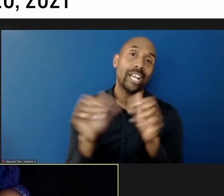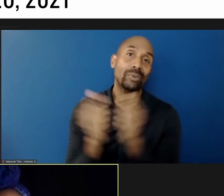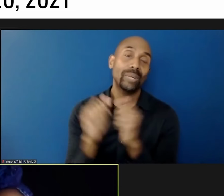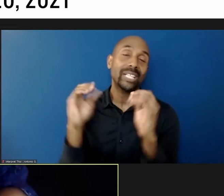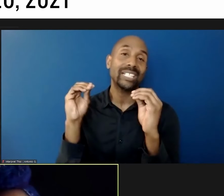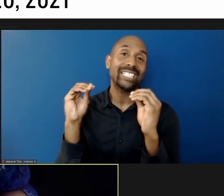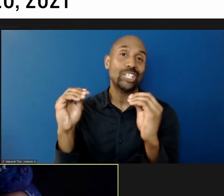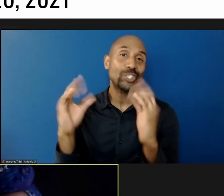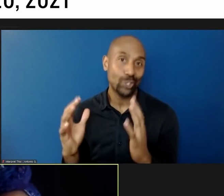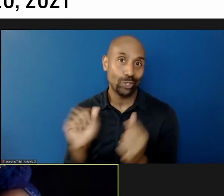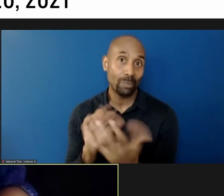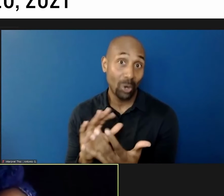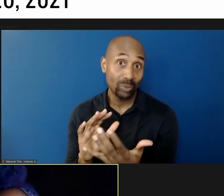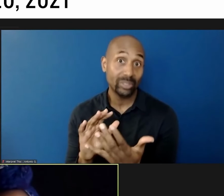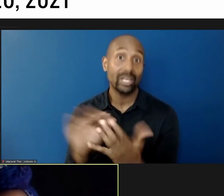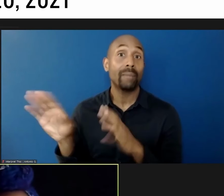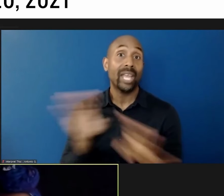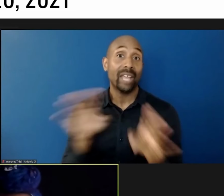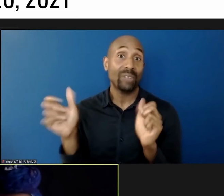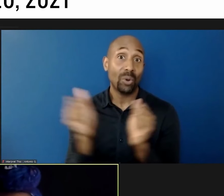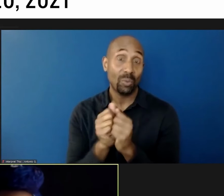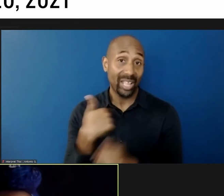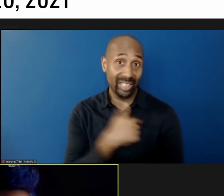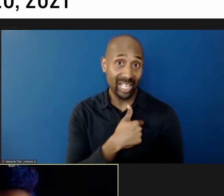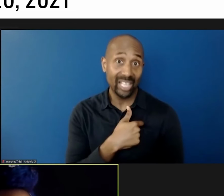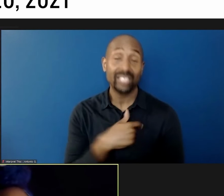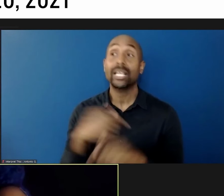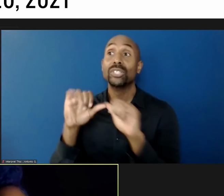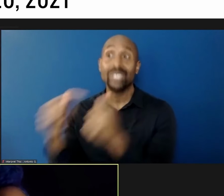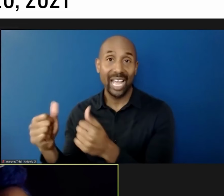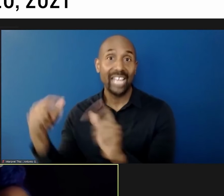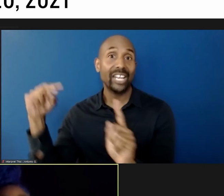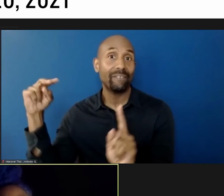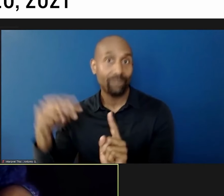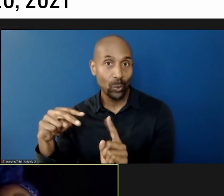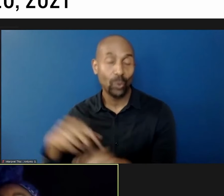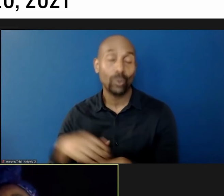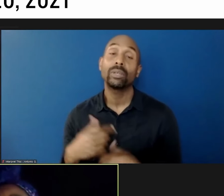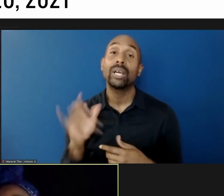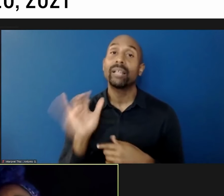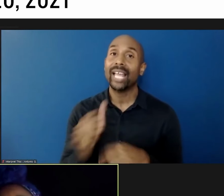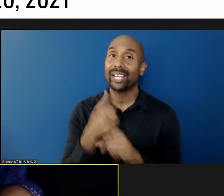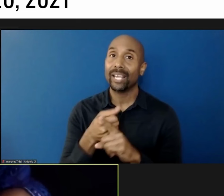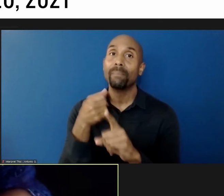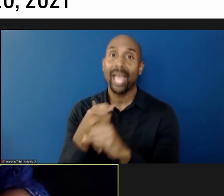realize your race and that starts to impact you, and then you have what we call PRU, which